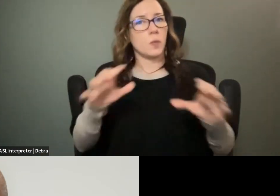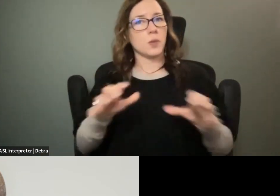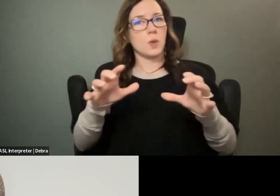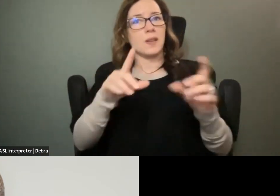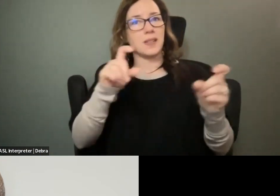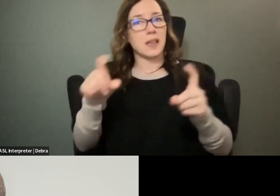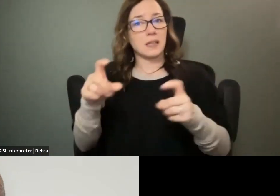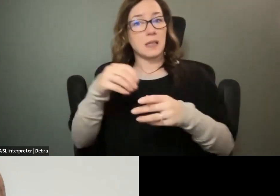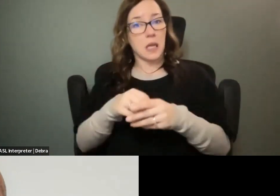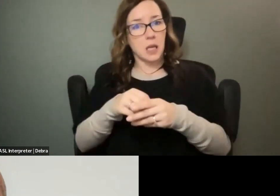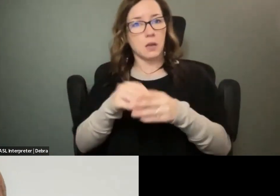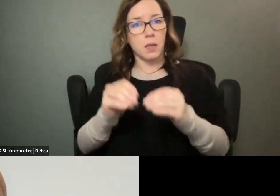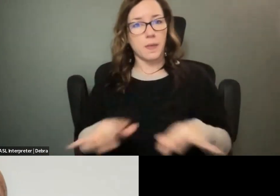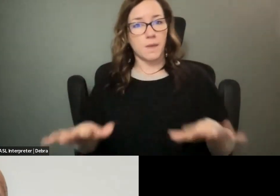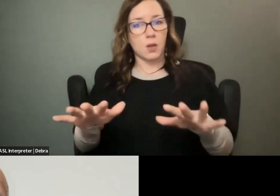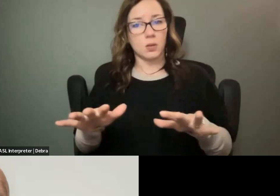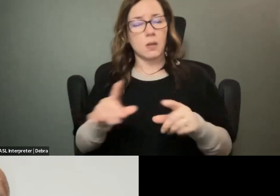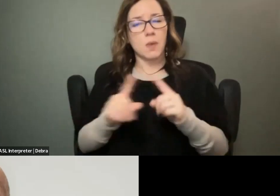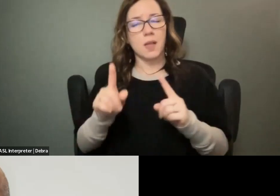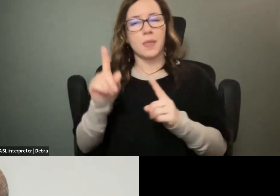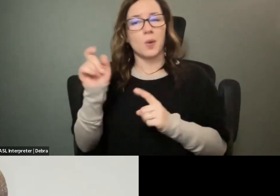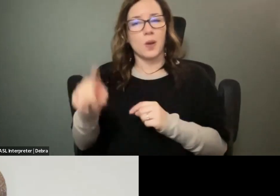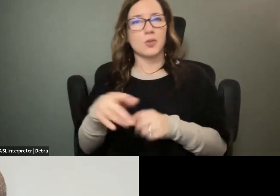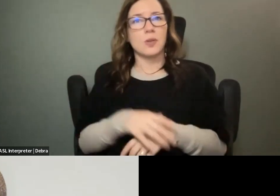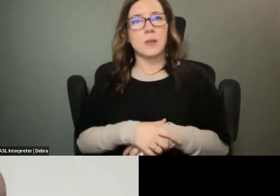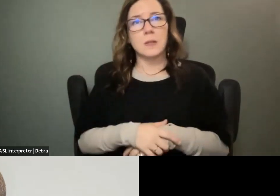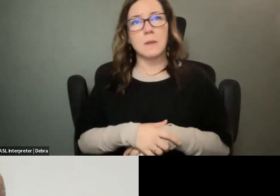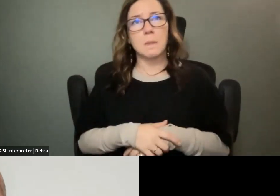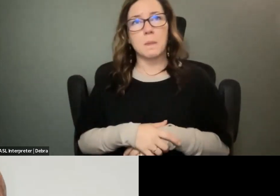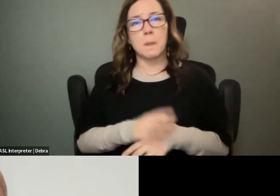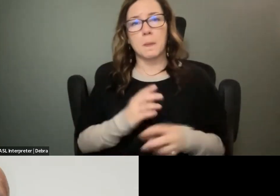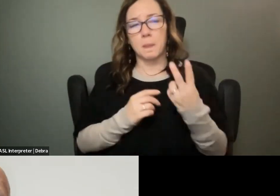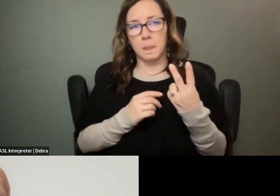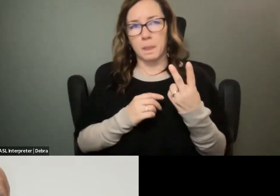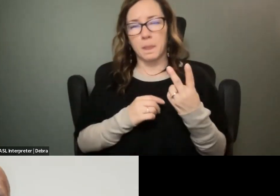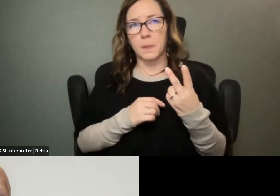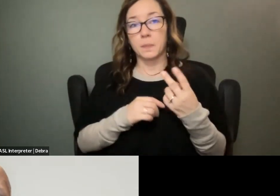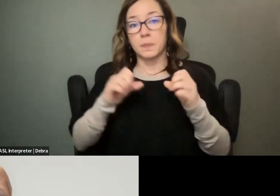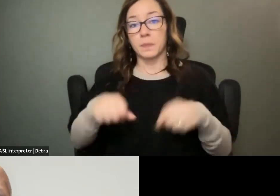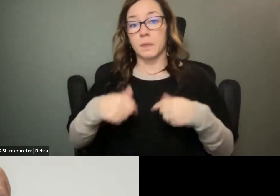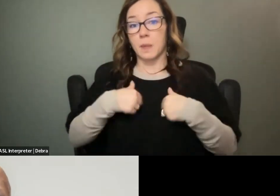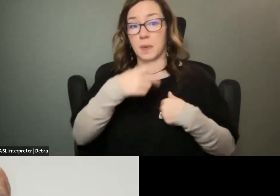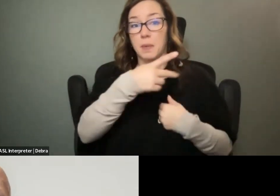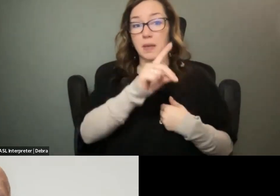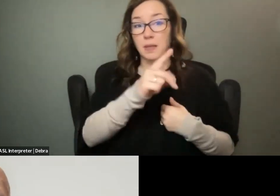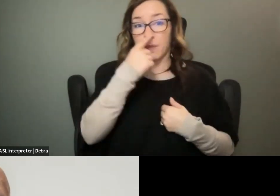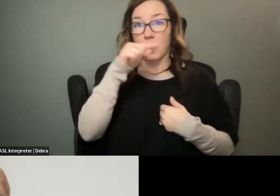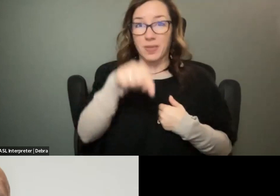field uh in larger field but the question was the two questions I had is can I be the